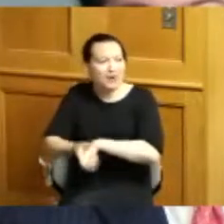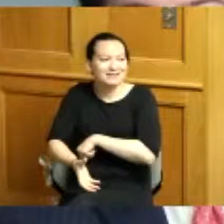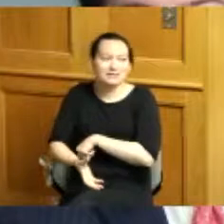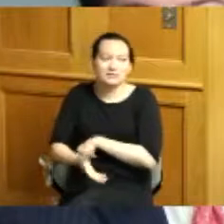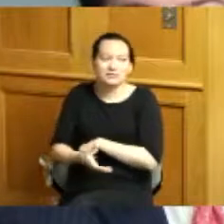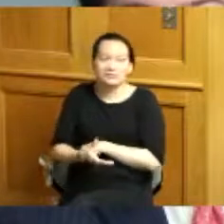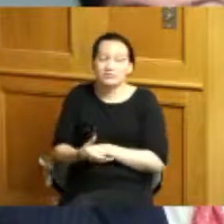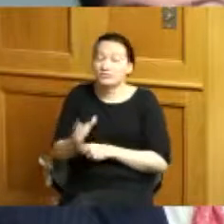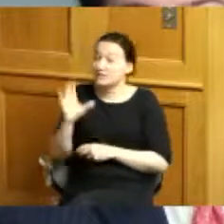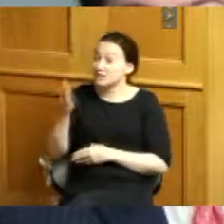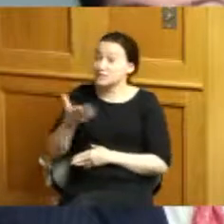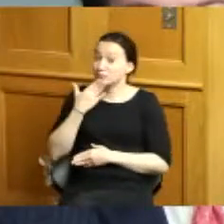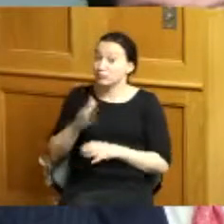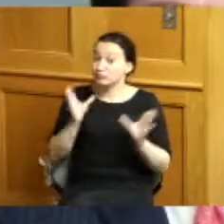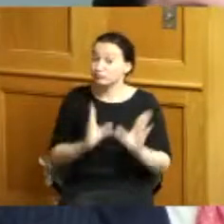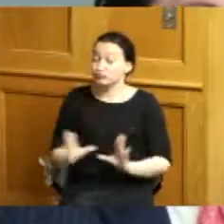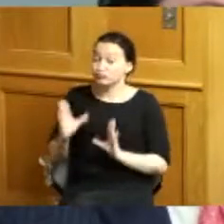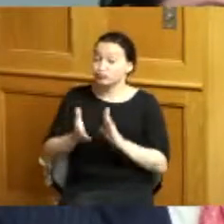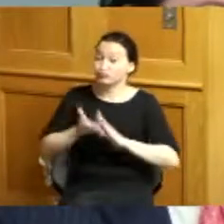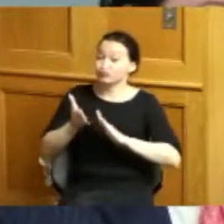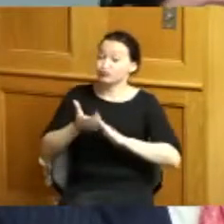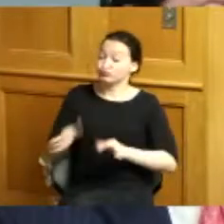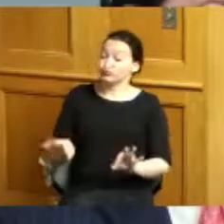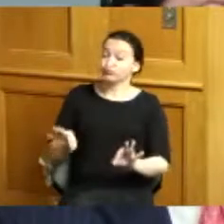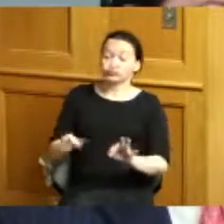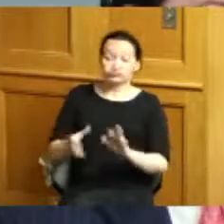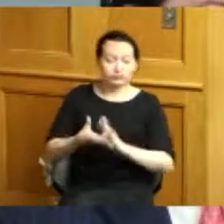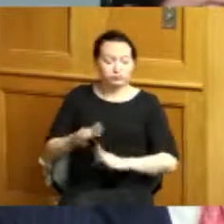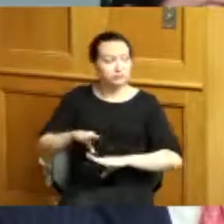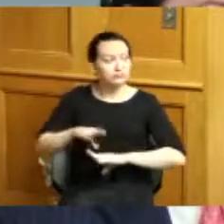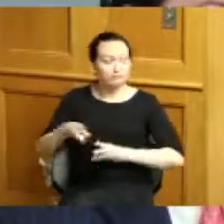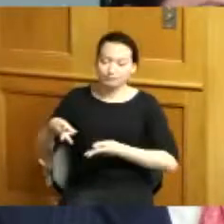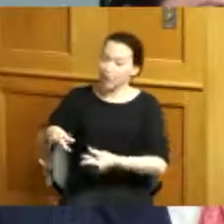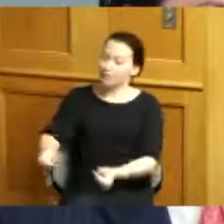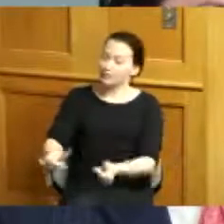extremely well organized and well-run event so I want to congratulate the team on that